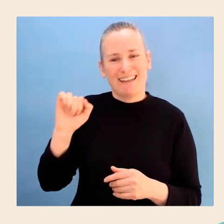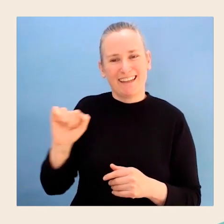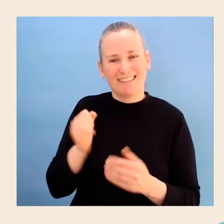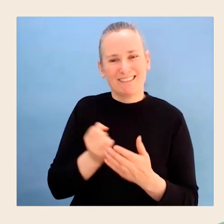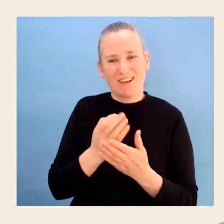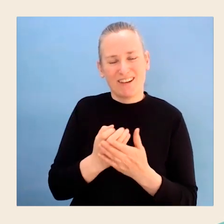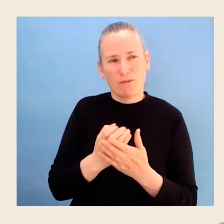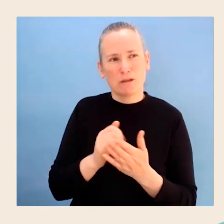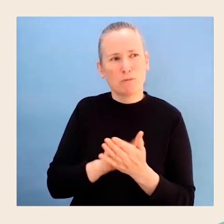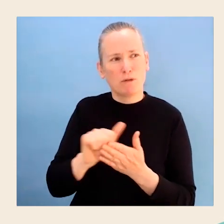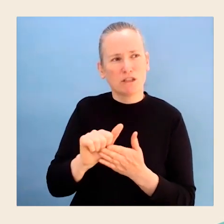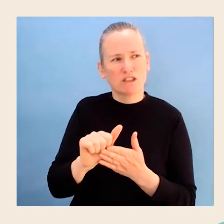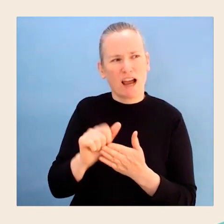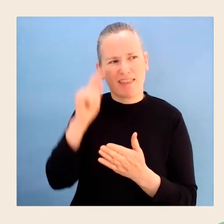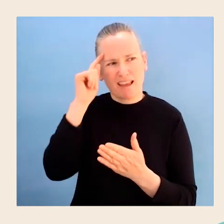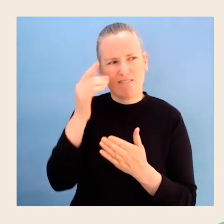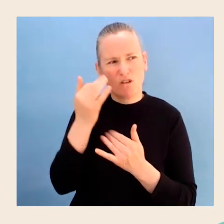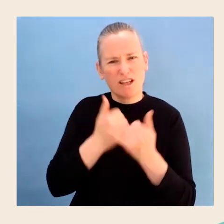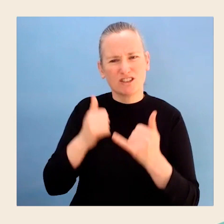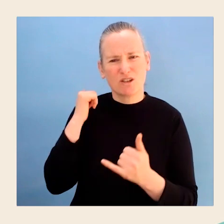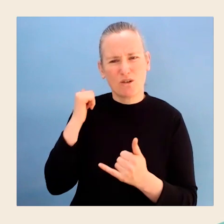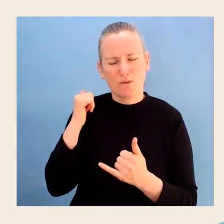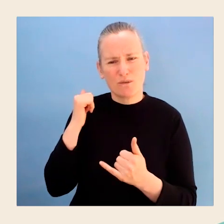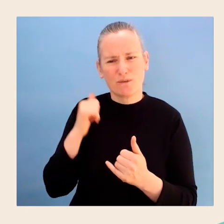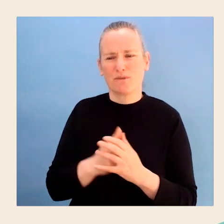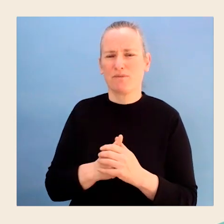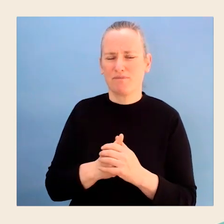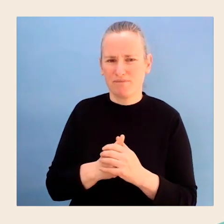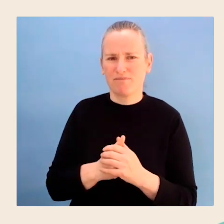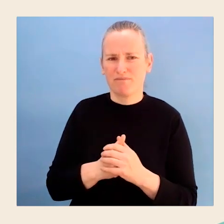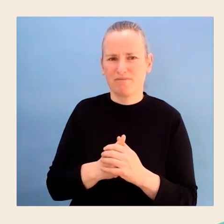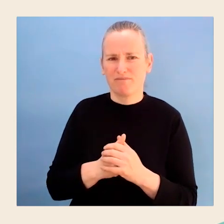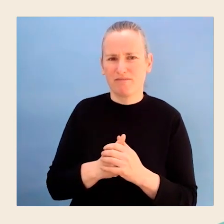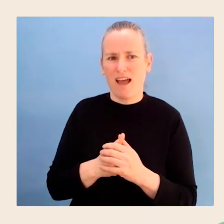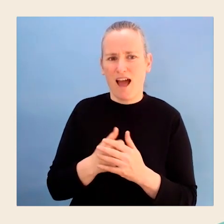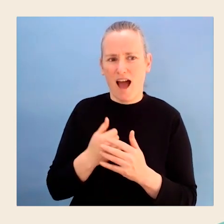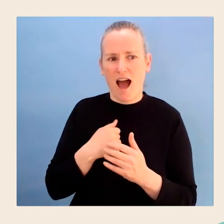it was published, I think, a few years ago, that I learned a lot about Benjamin Lay.